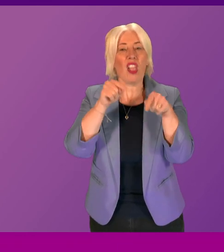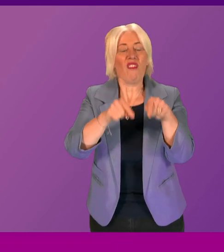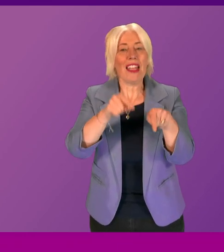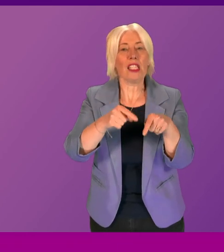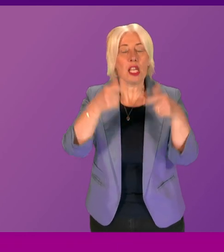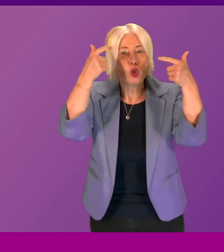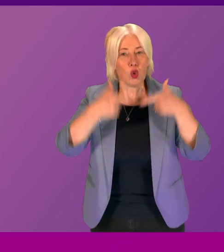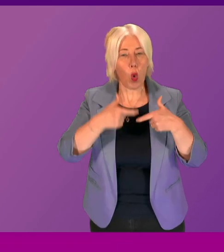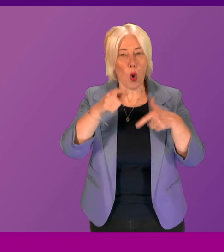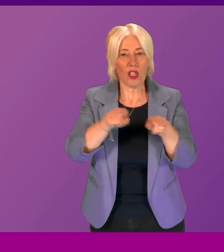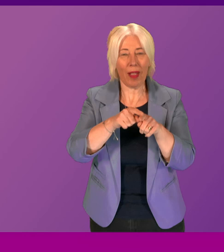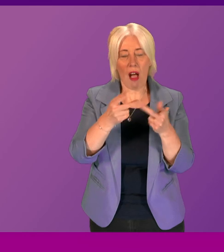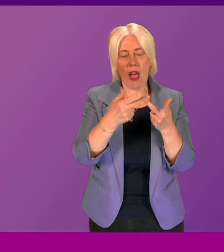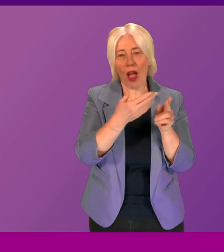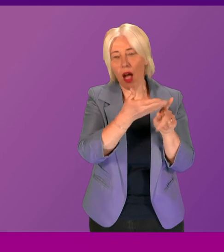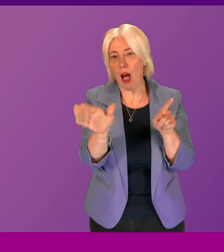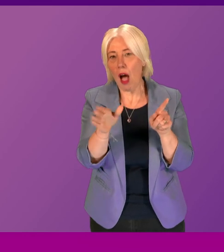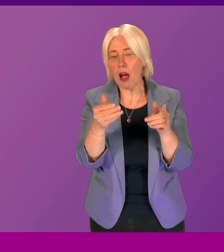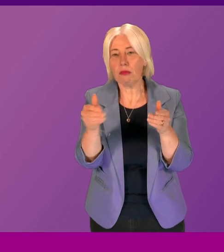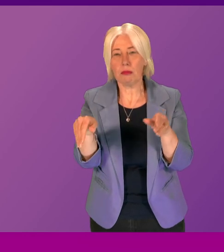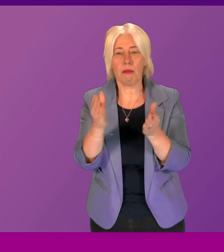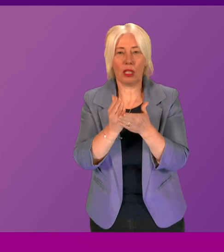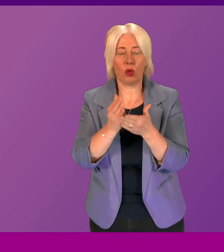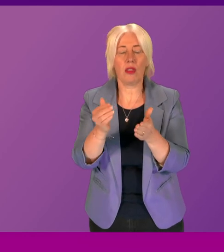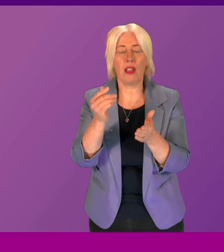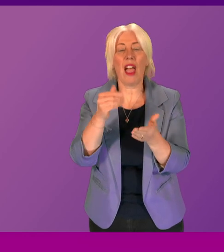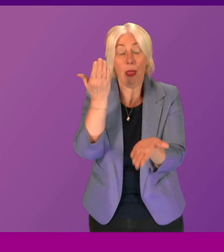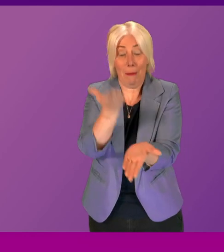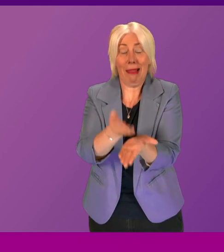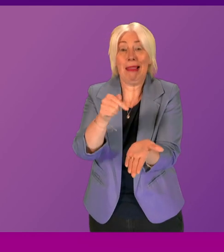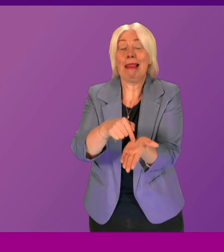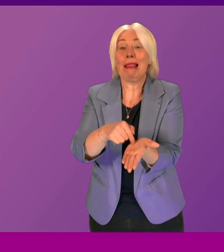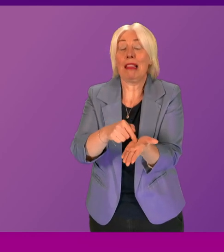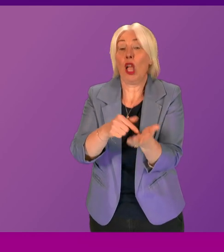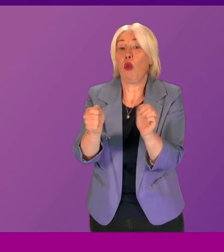in the Victims, Witnesses, and Justice Reform Bill that are intended to improve victims’